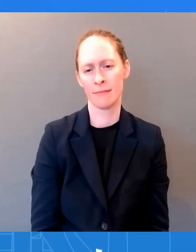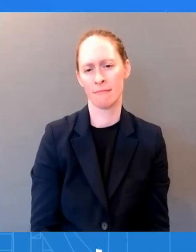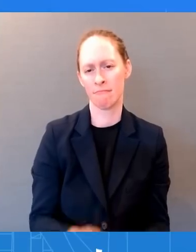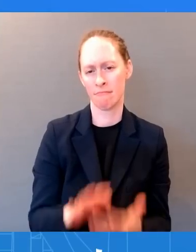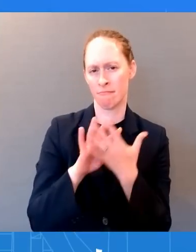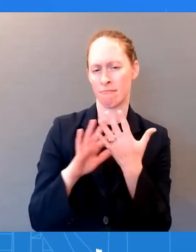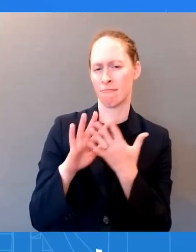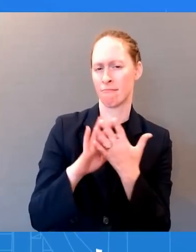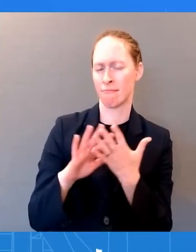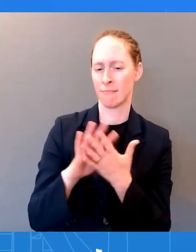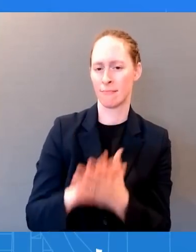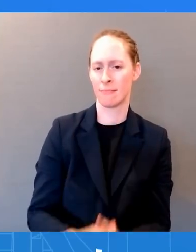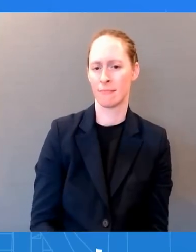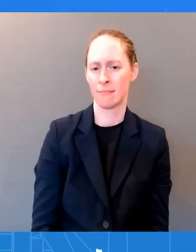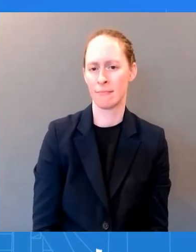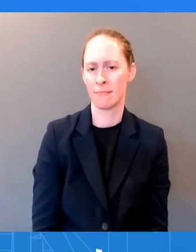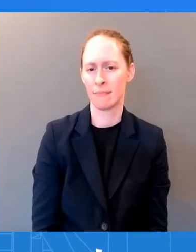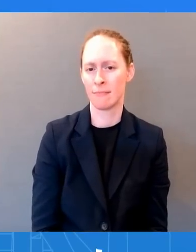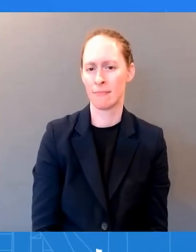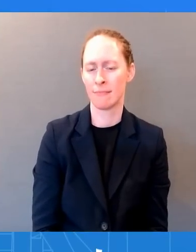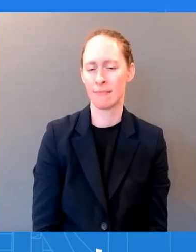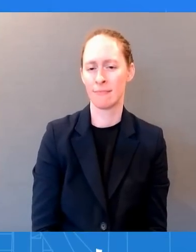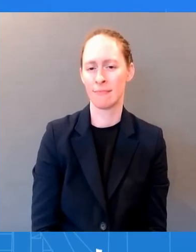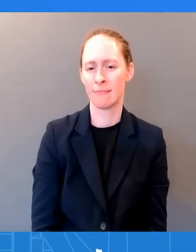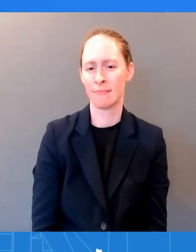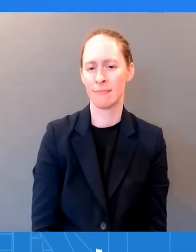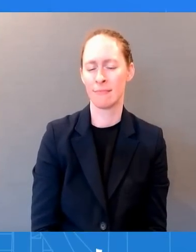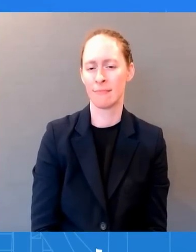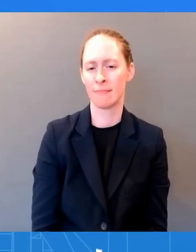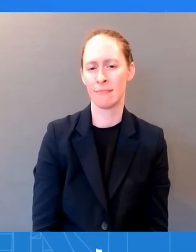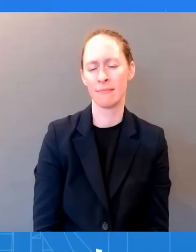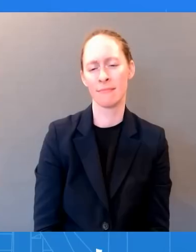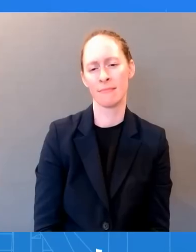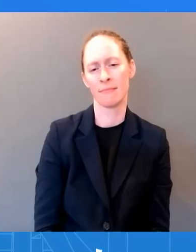I wonder if the President is open to pursuing any other programs,